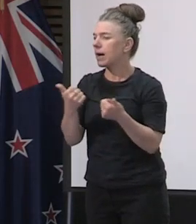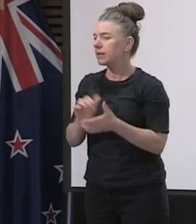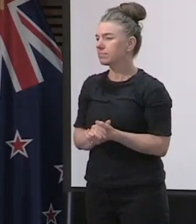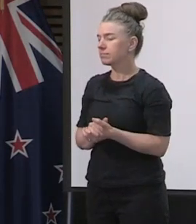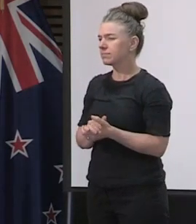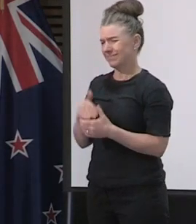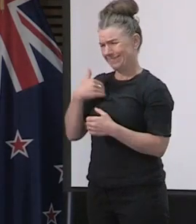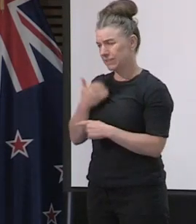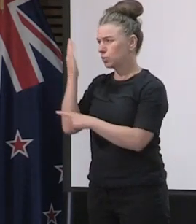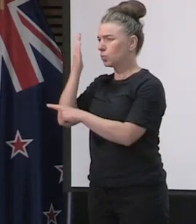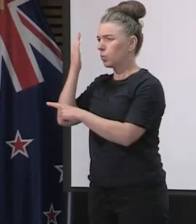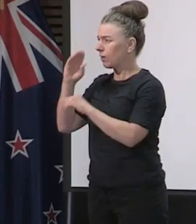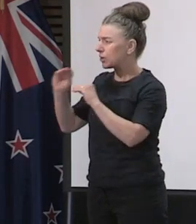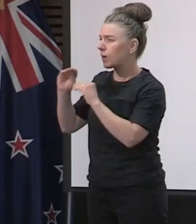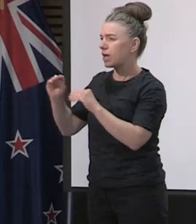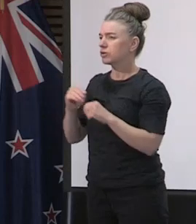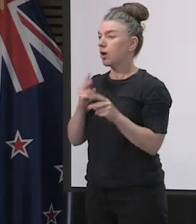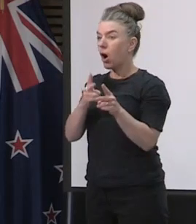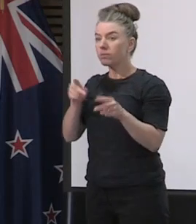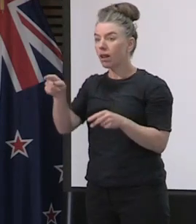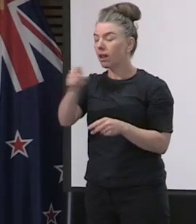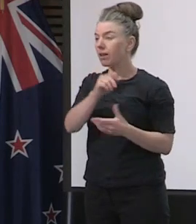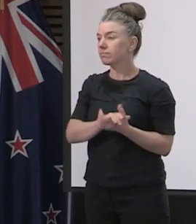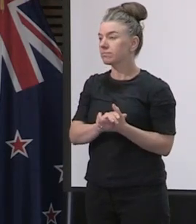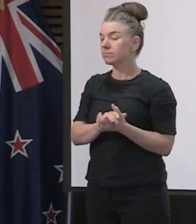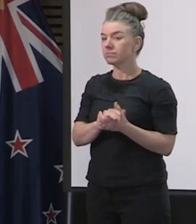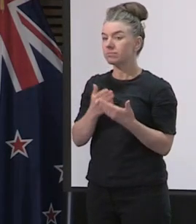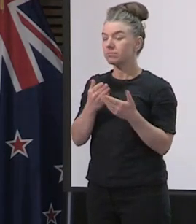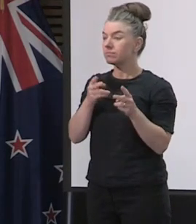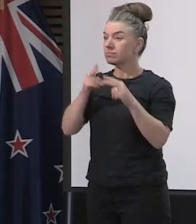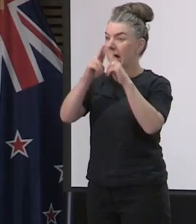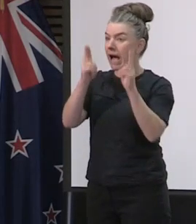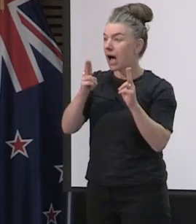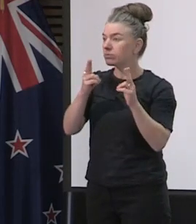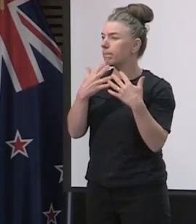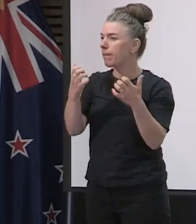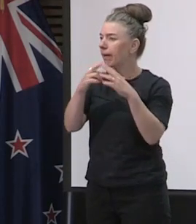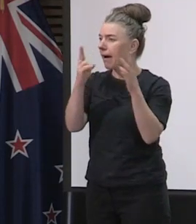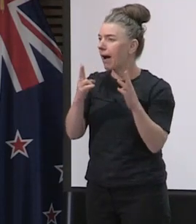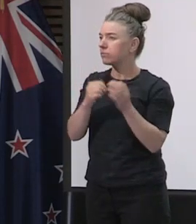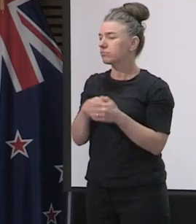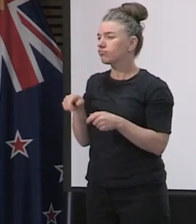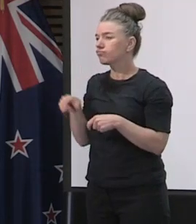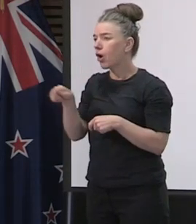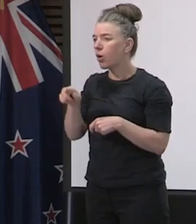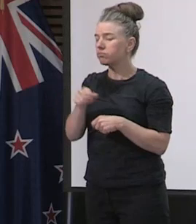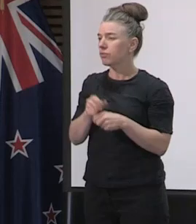job and more to help them through. Now, more than ever, we need our schools and hospitals, our public houses